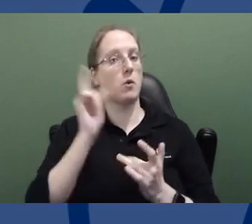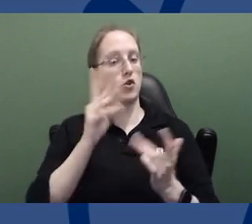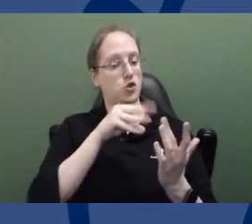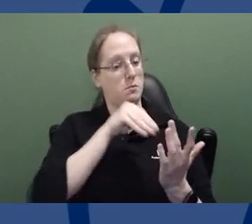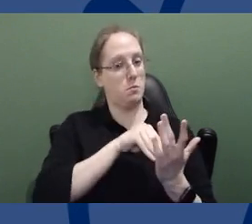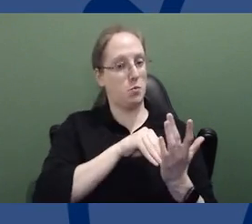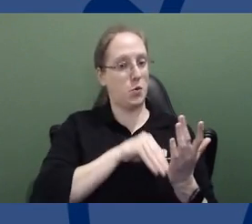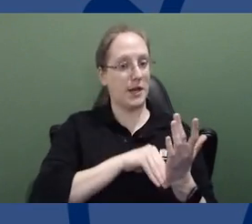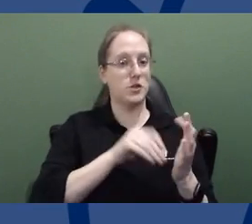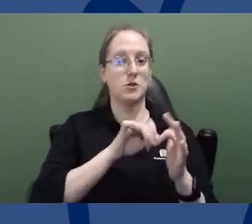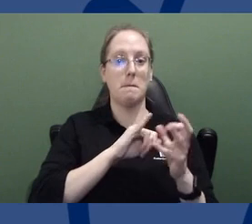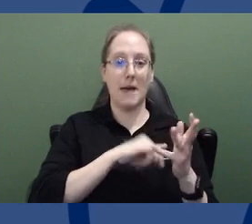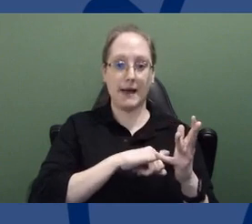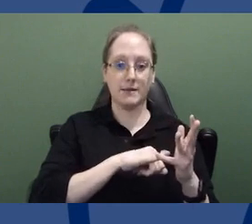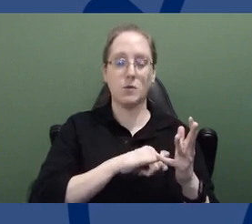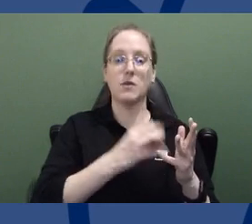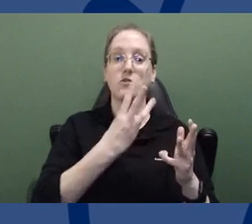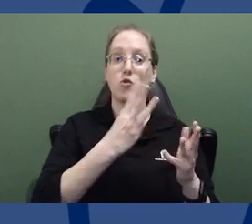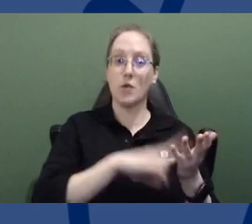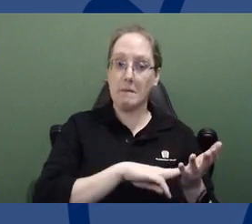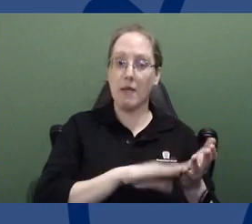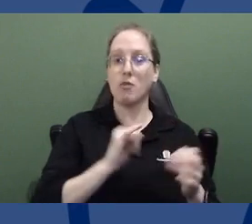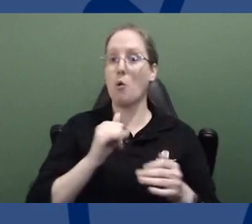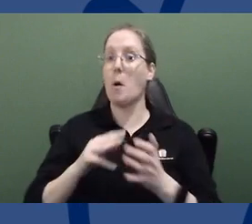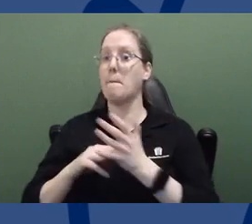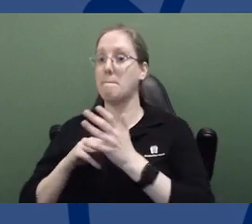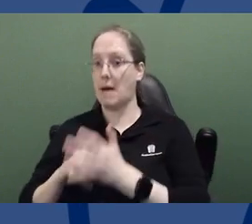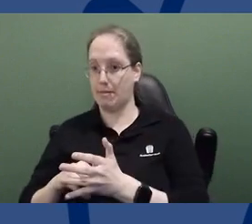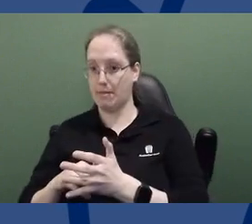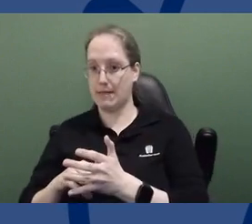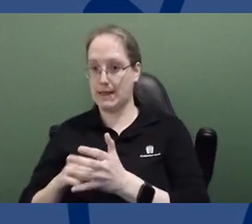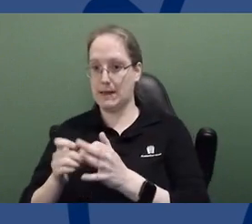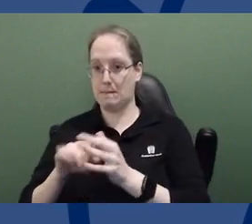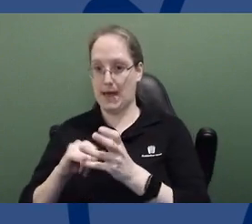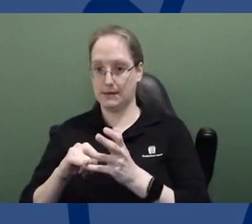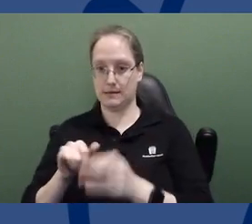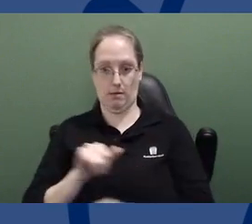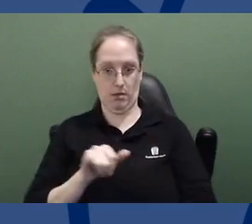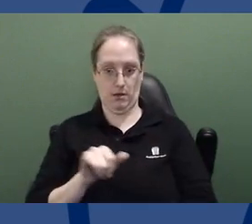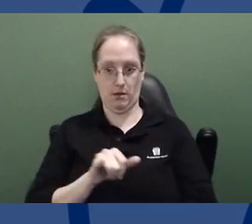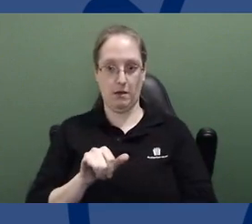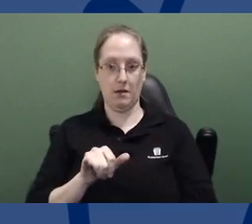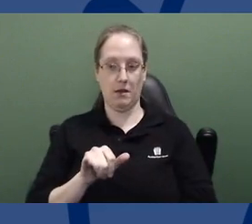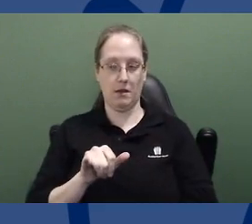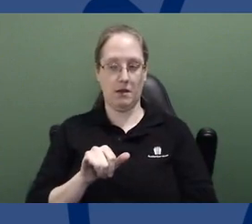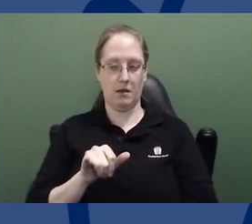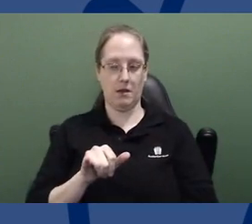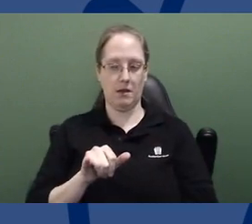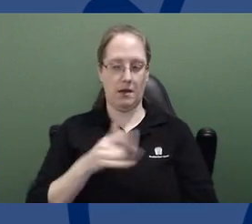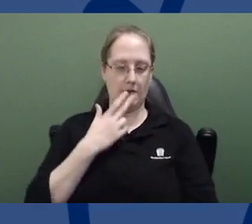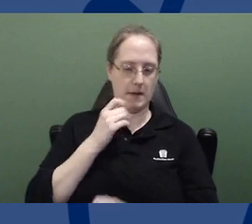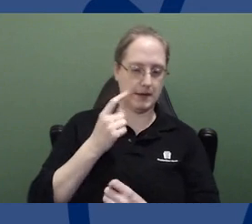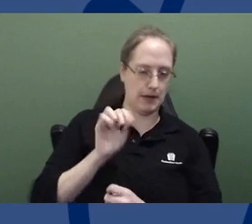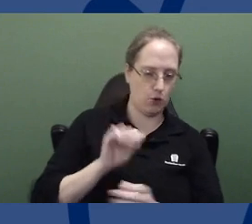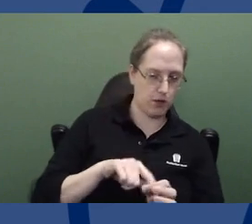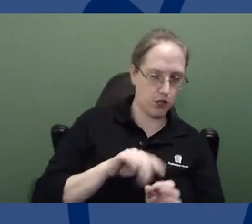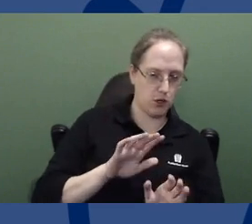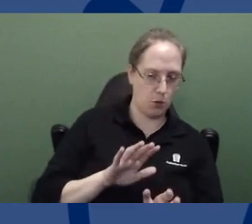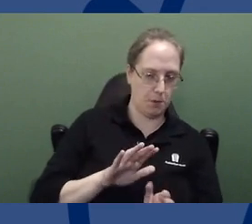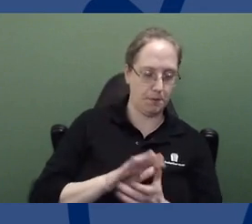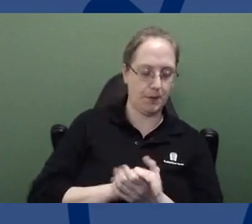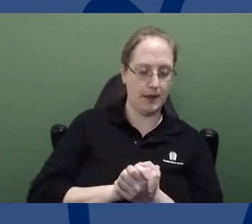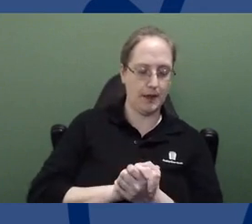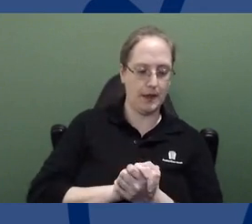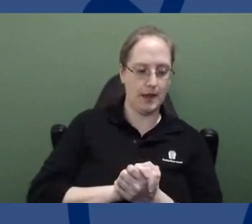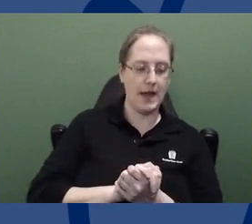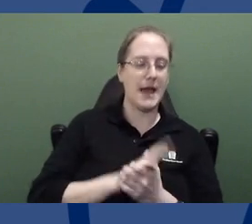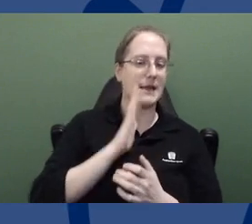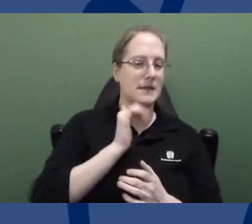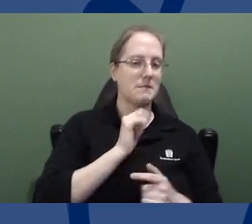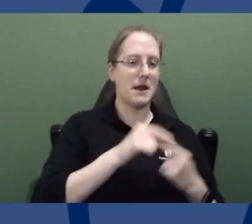the monthly BAS, regardless, if I understand the question, regardless of the income assessment